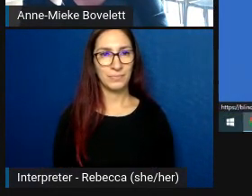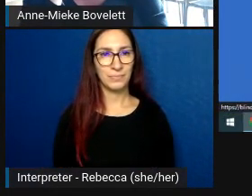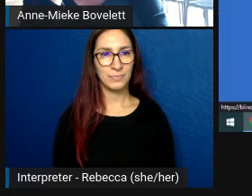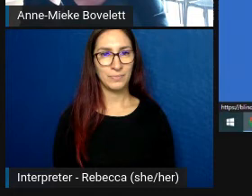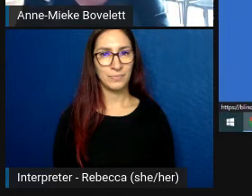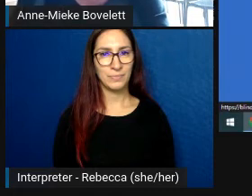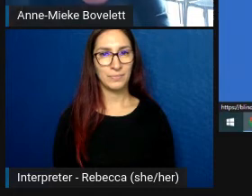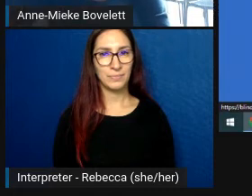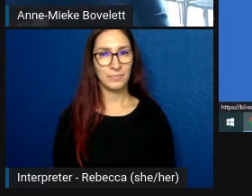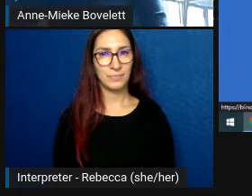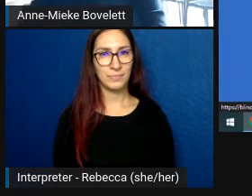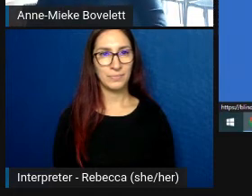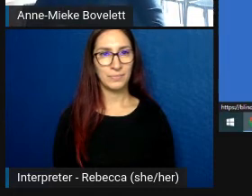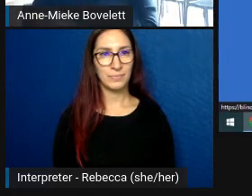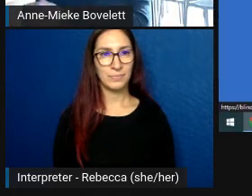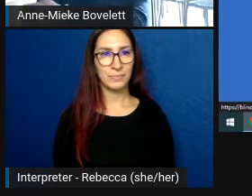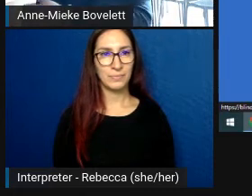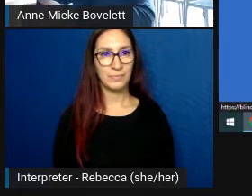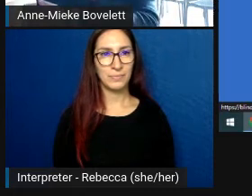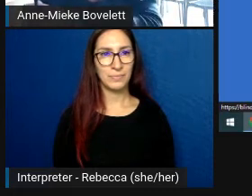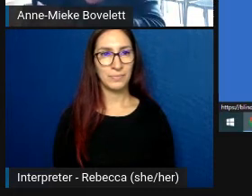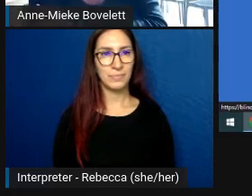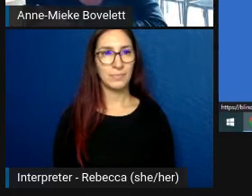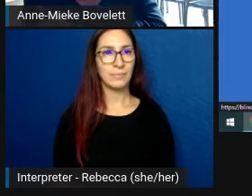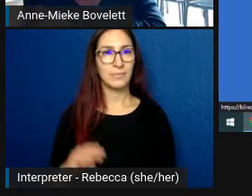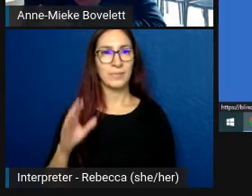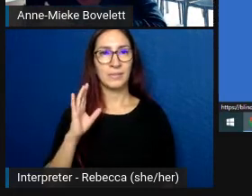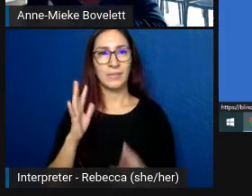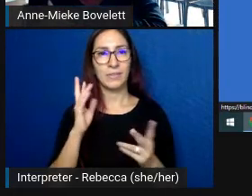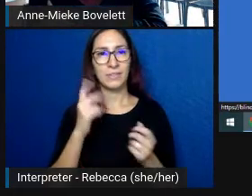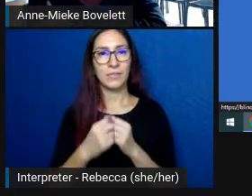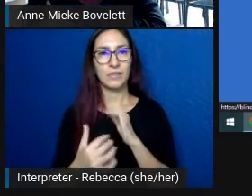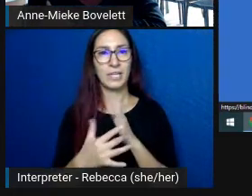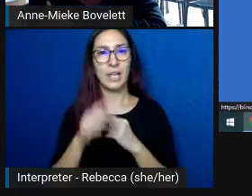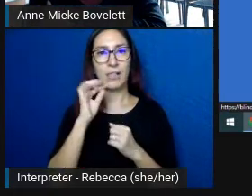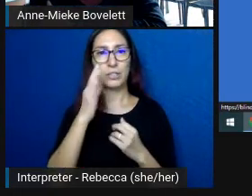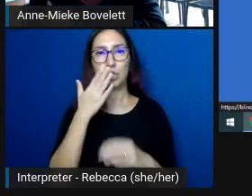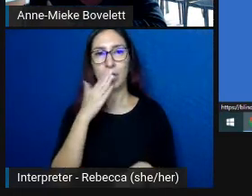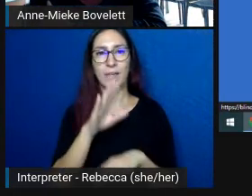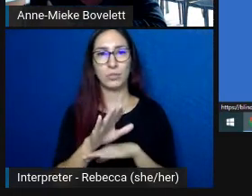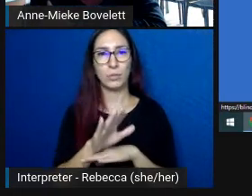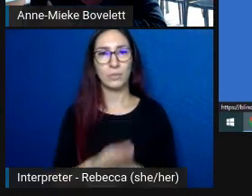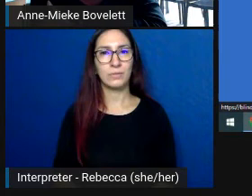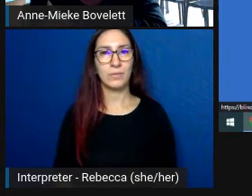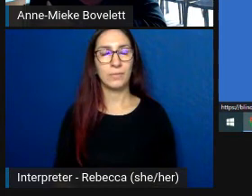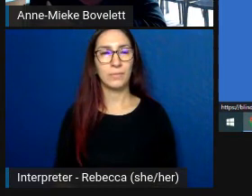Good afternoon. [screen reader] Then there is a search.